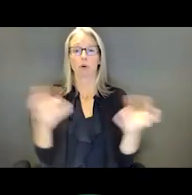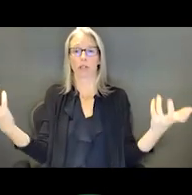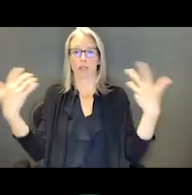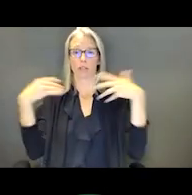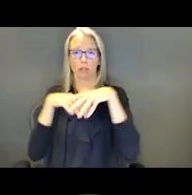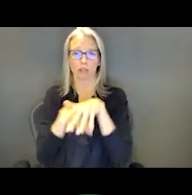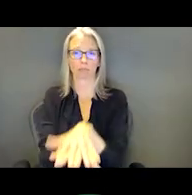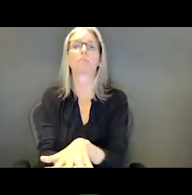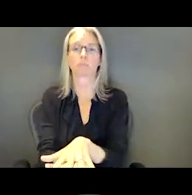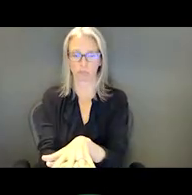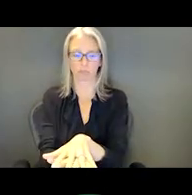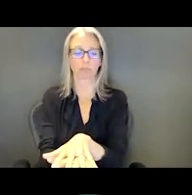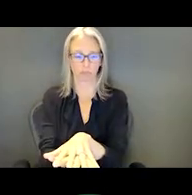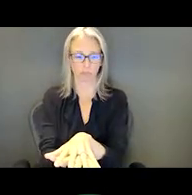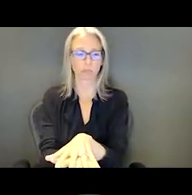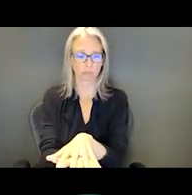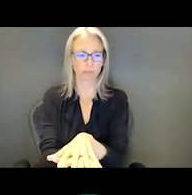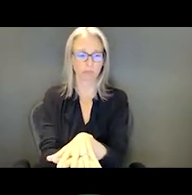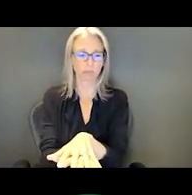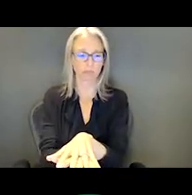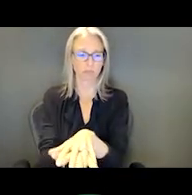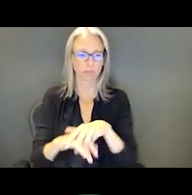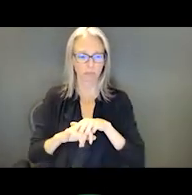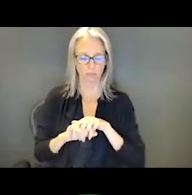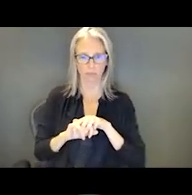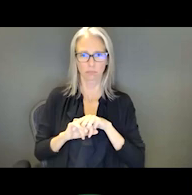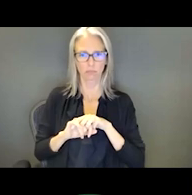that so many people are starting to do.